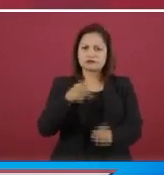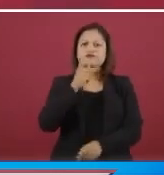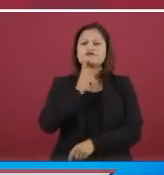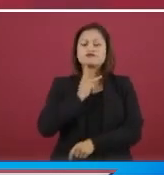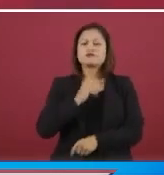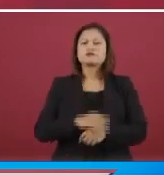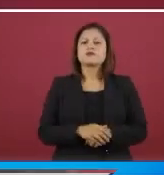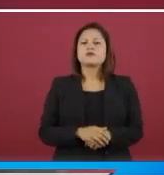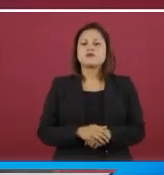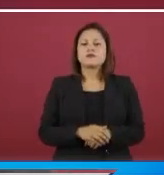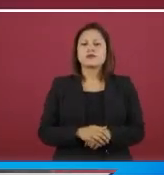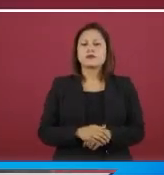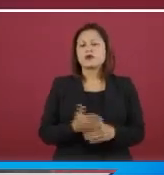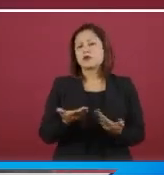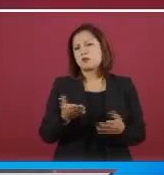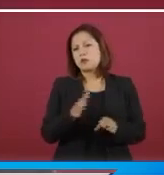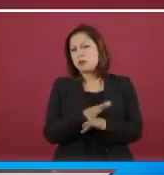there are 12,500 in the country